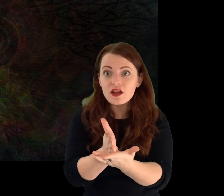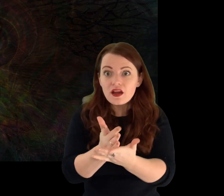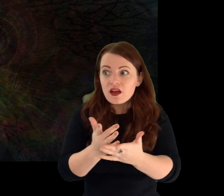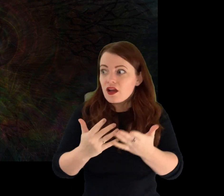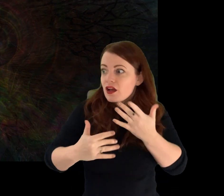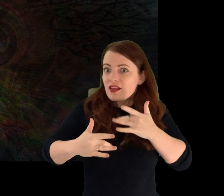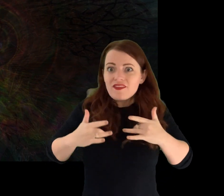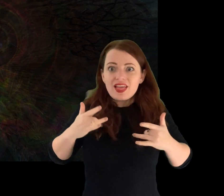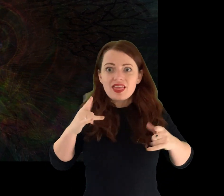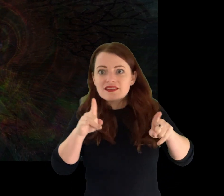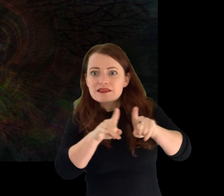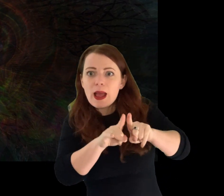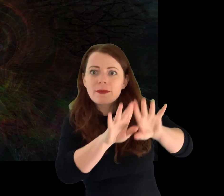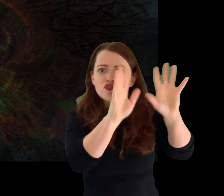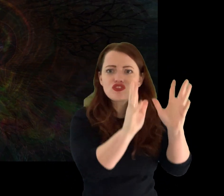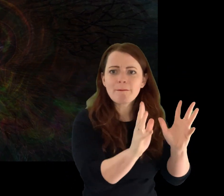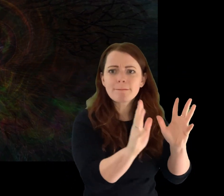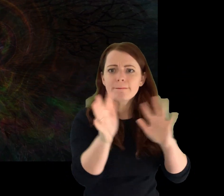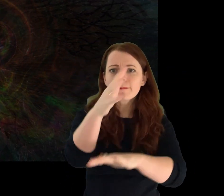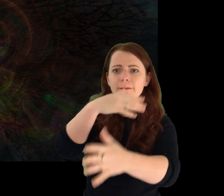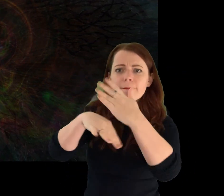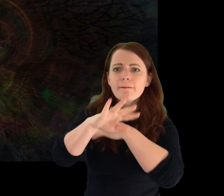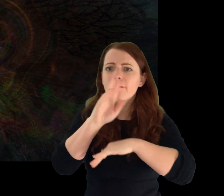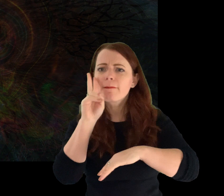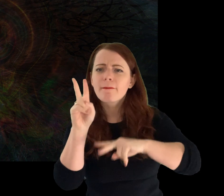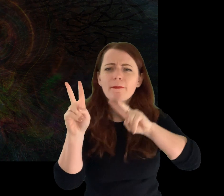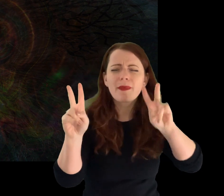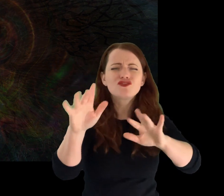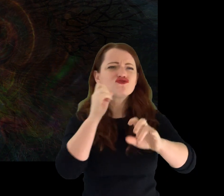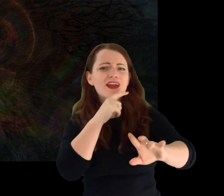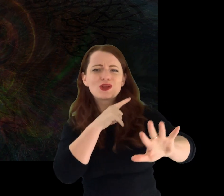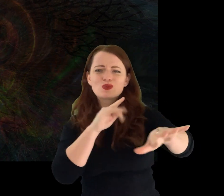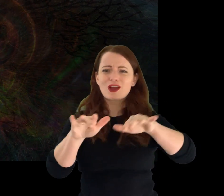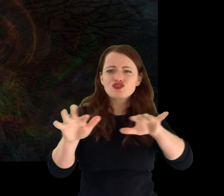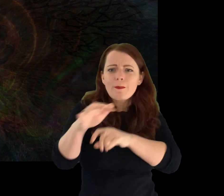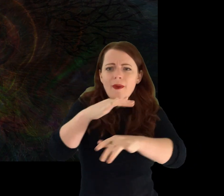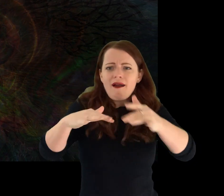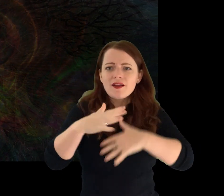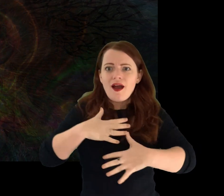That feel the same As the shapes in the unseeing sight Strange to the touch with a buzz and a sigh